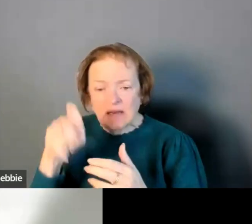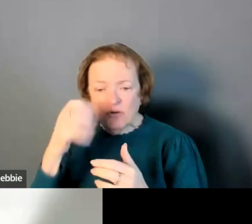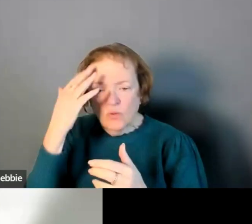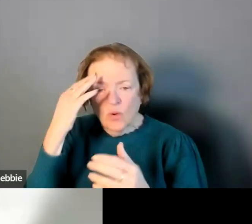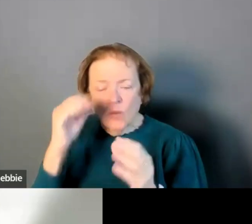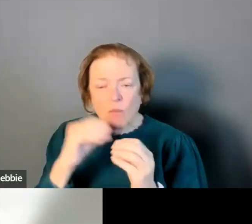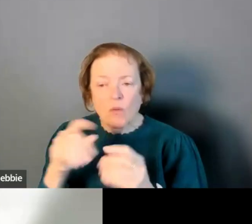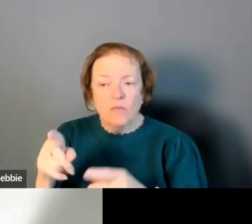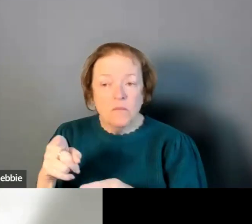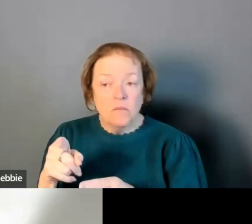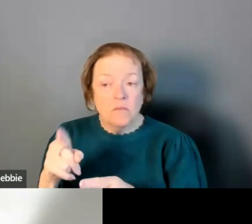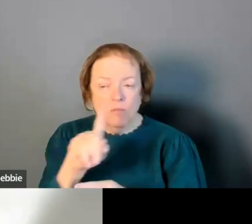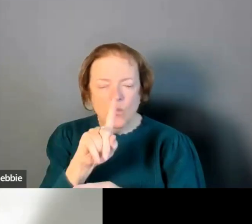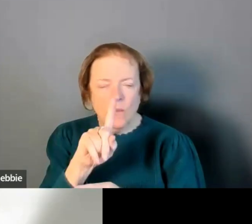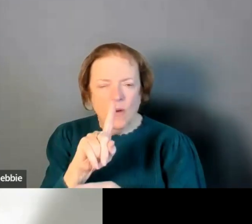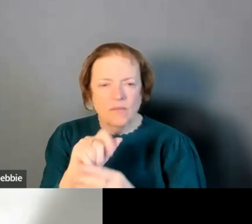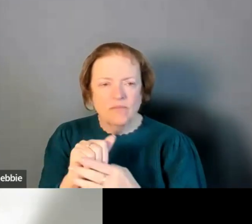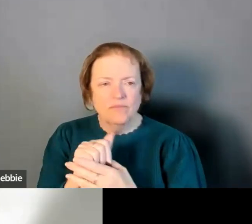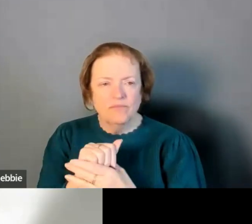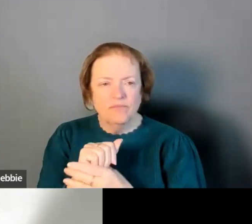Give her a second to type in the chat if she wants, yes. Of course, of course.